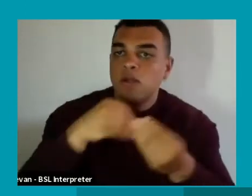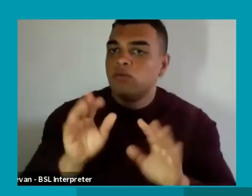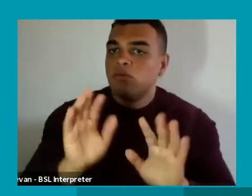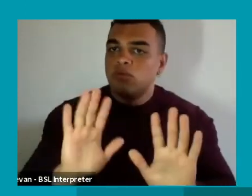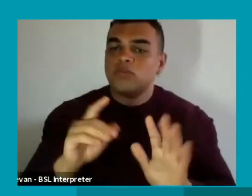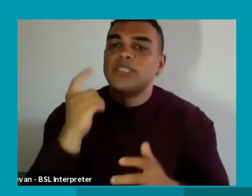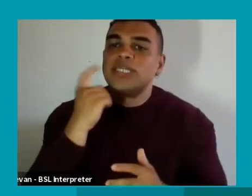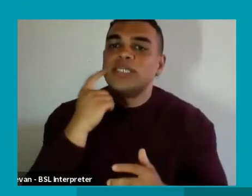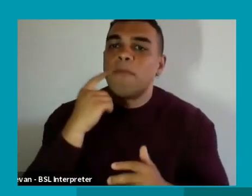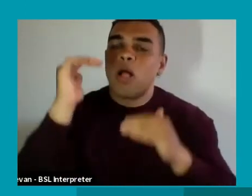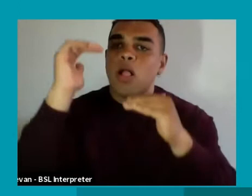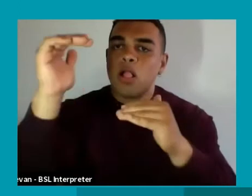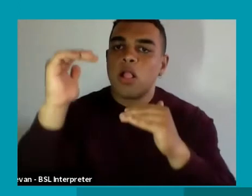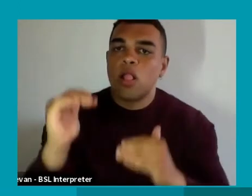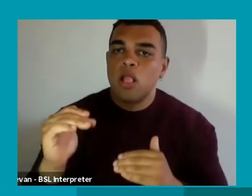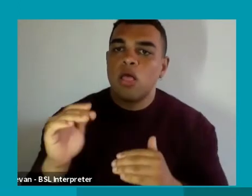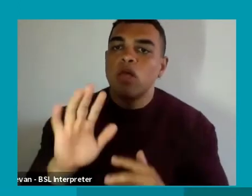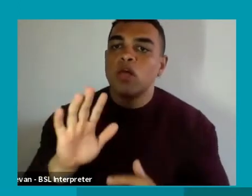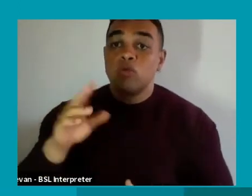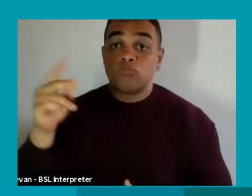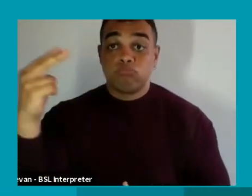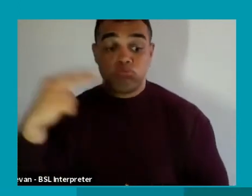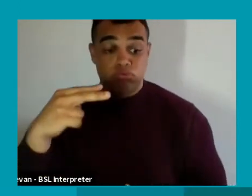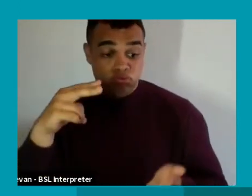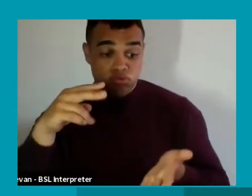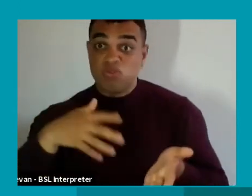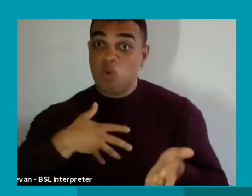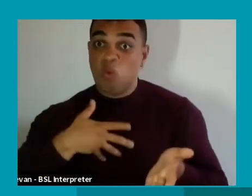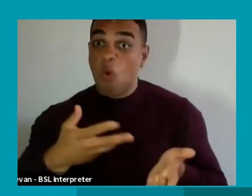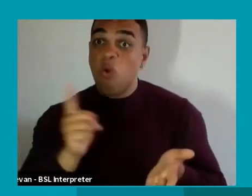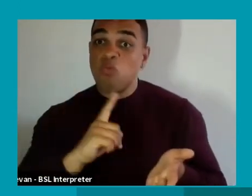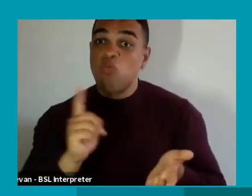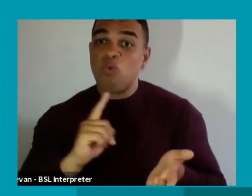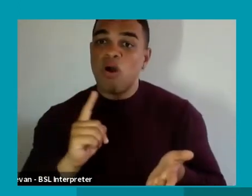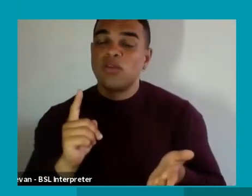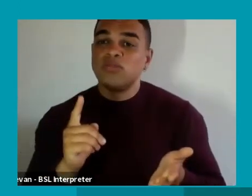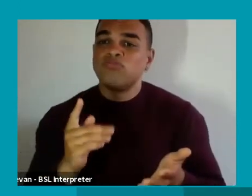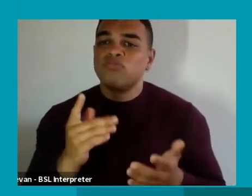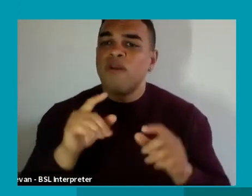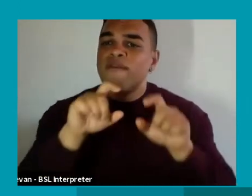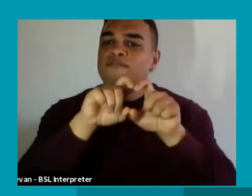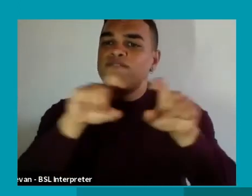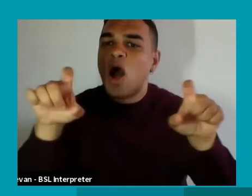So you want to strip all of that out and keep your CV really concise.